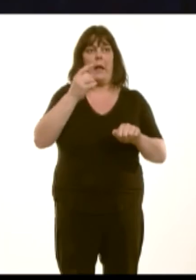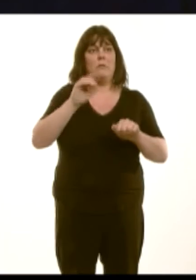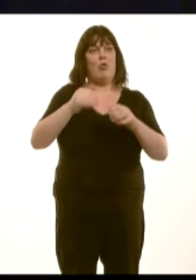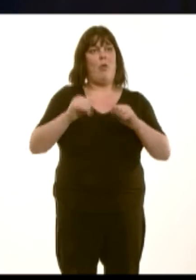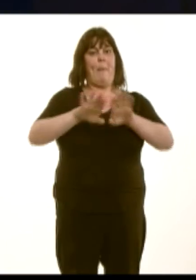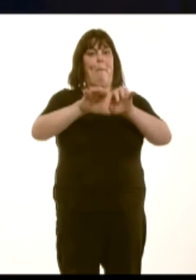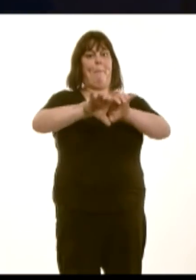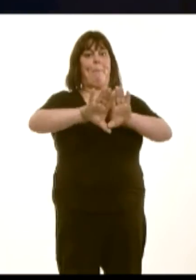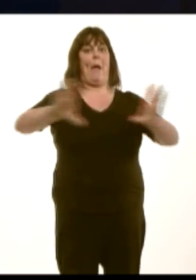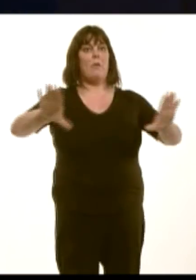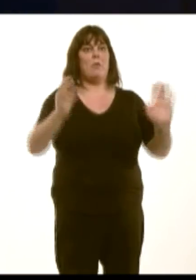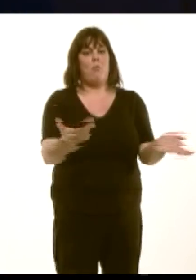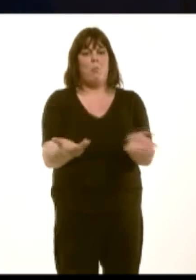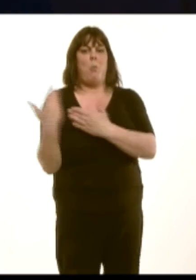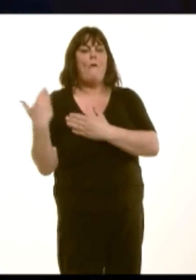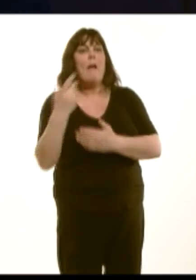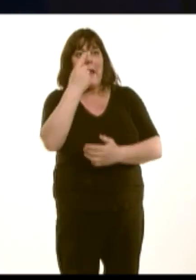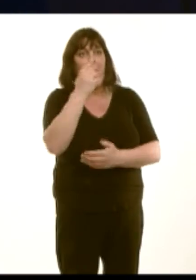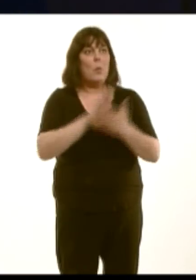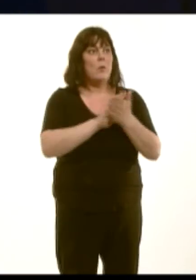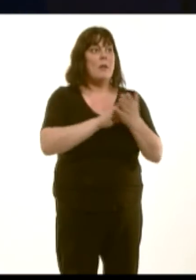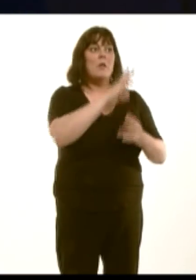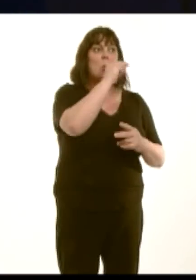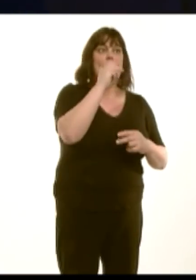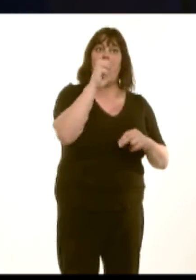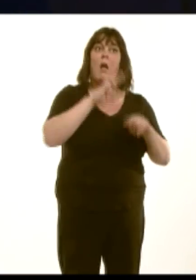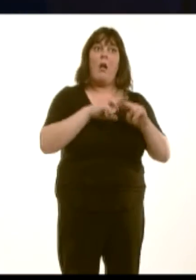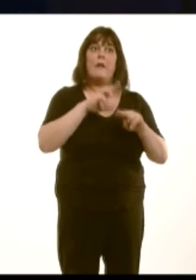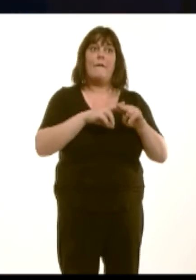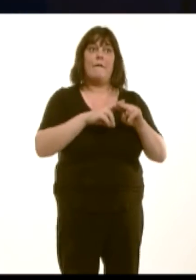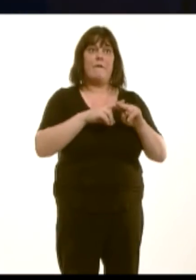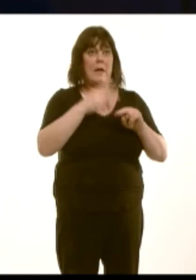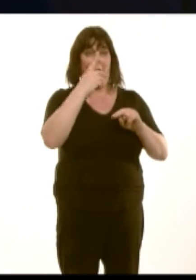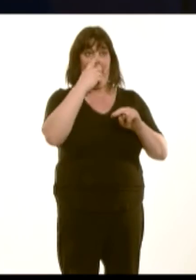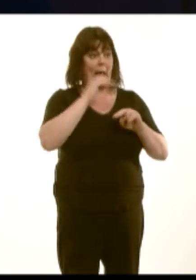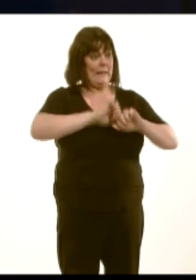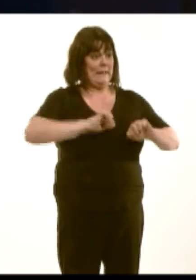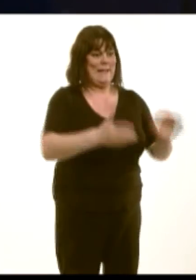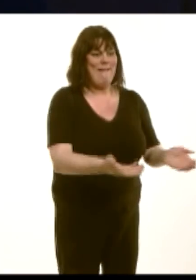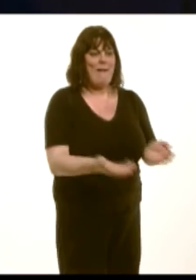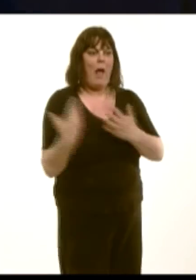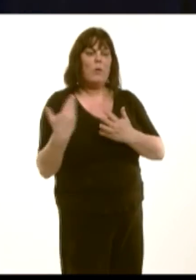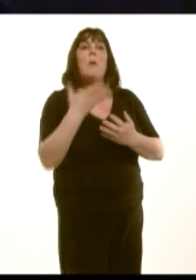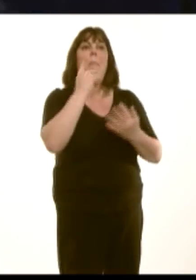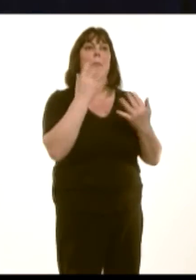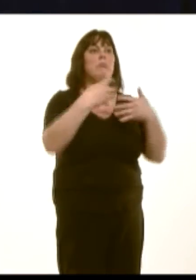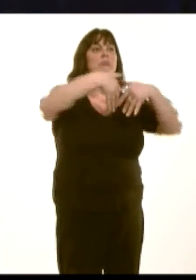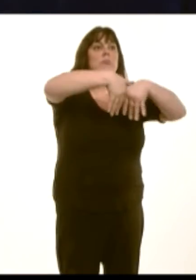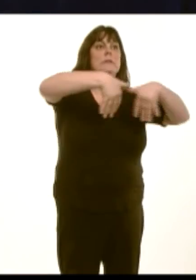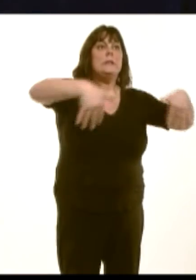so these could allow Swansea and Cardiff to be applicableóto put the seats back on for